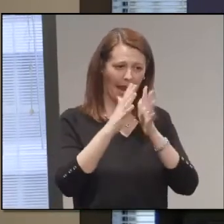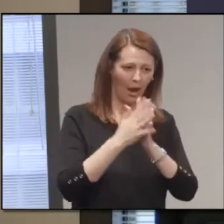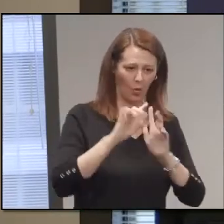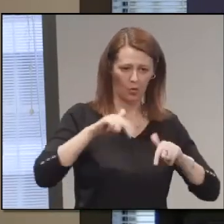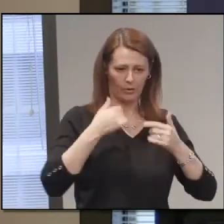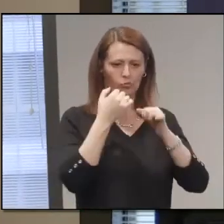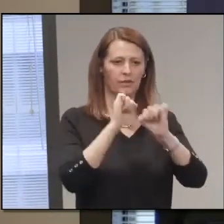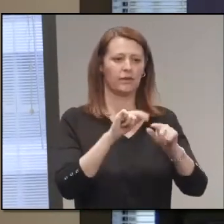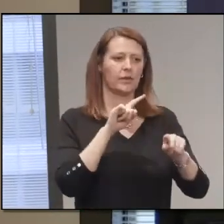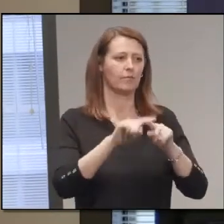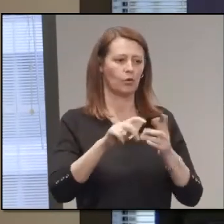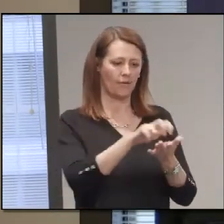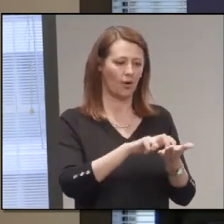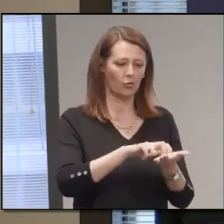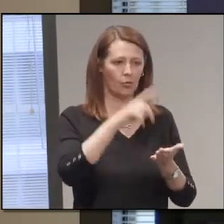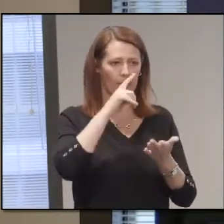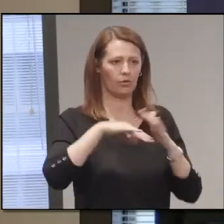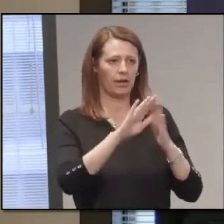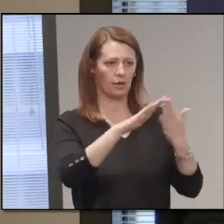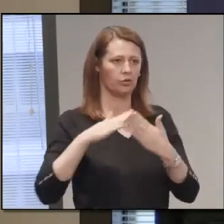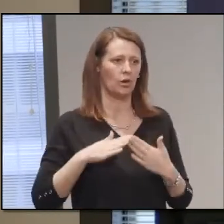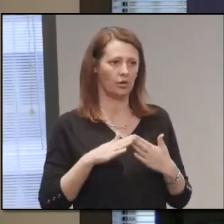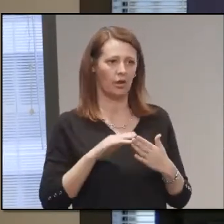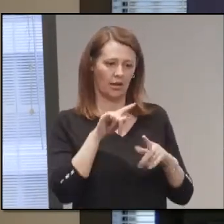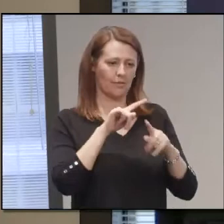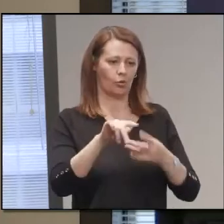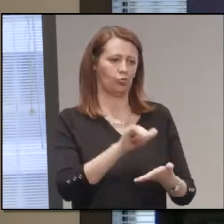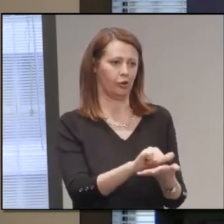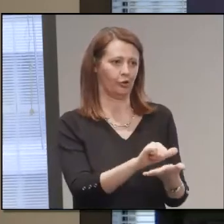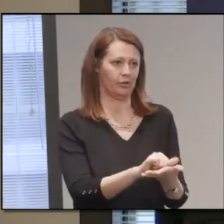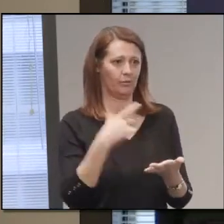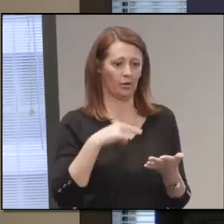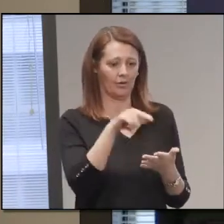most vulnerable in our society, and who are most precious because they become the adults who are